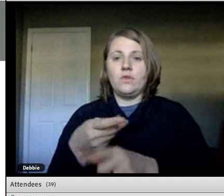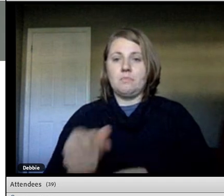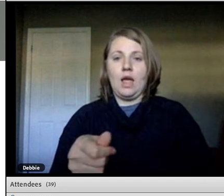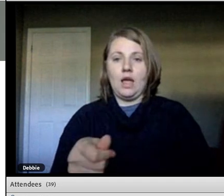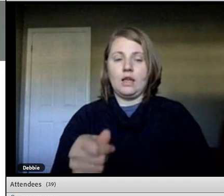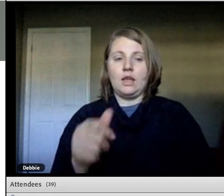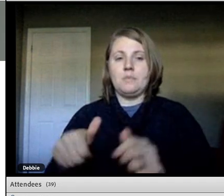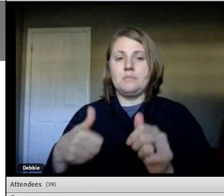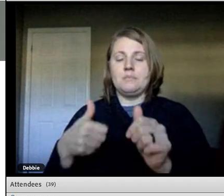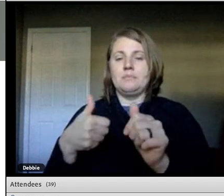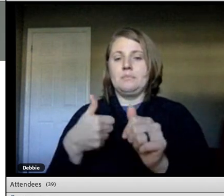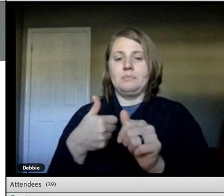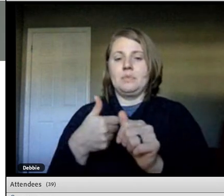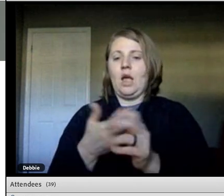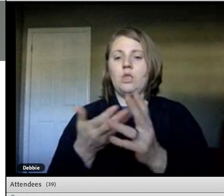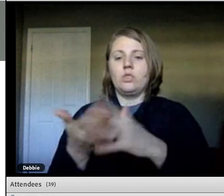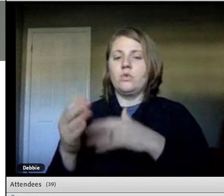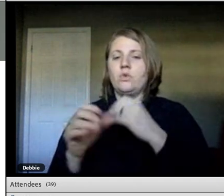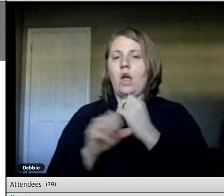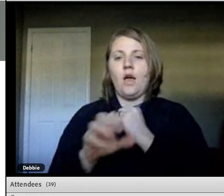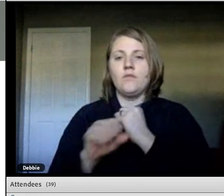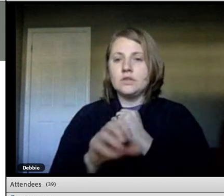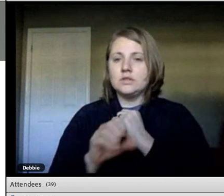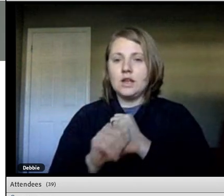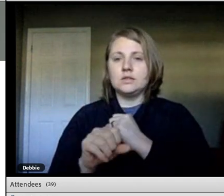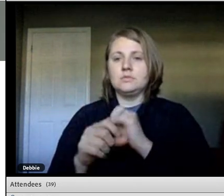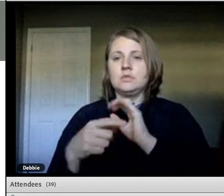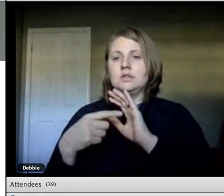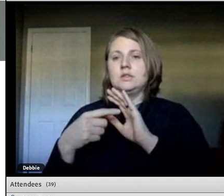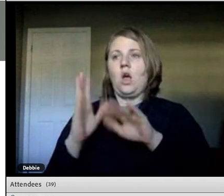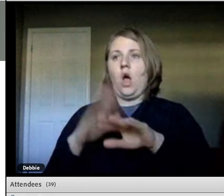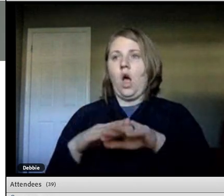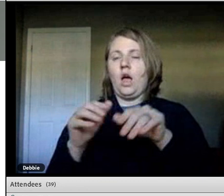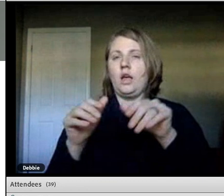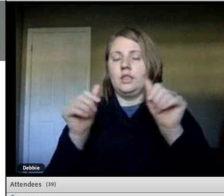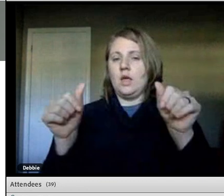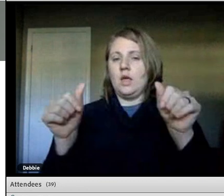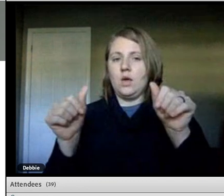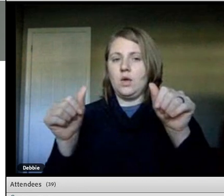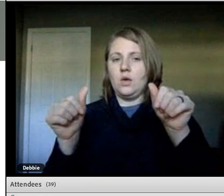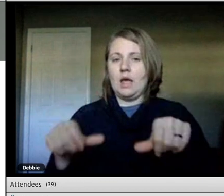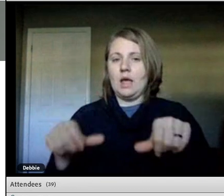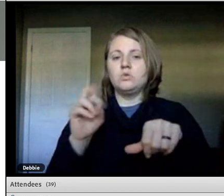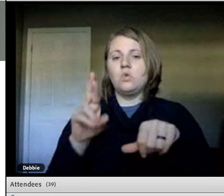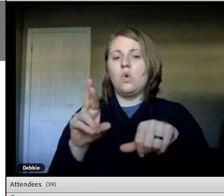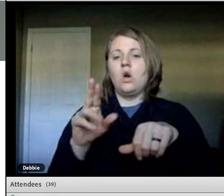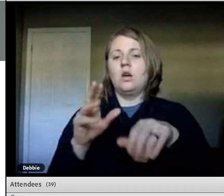either through advertising displaying on the pages, or they're selling your data, so just kind of keep that in mind.